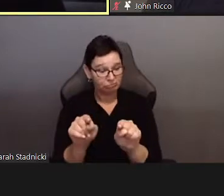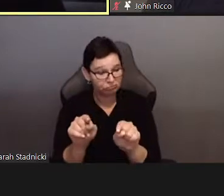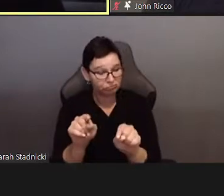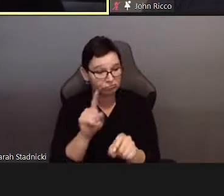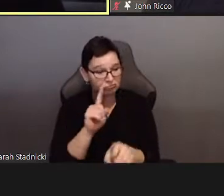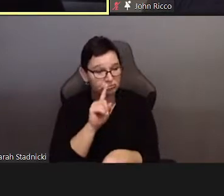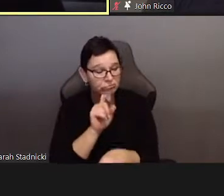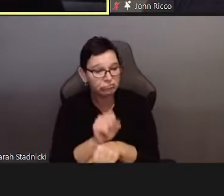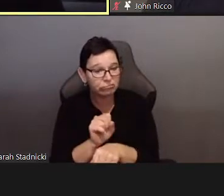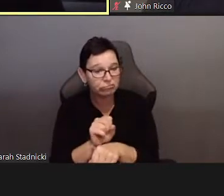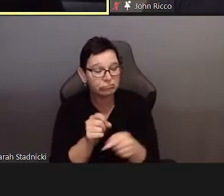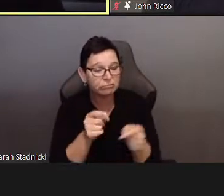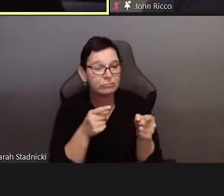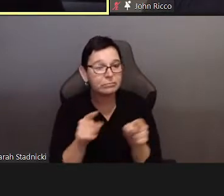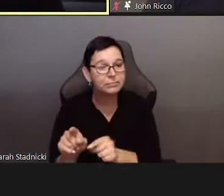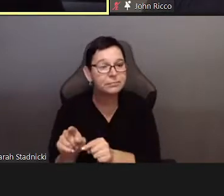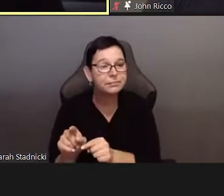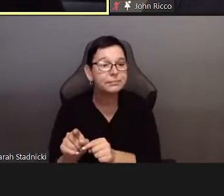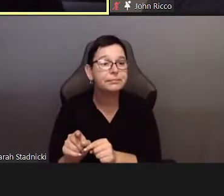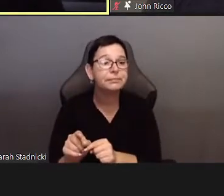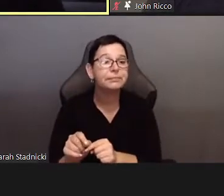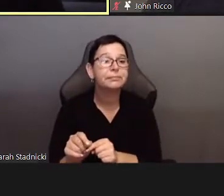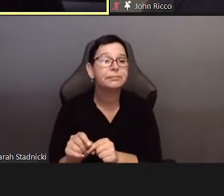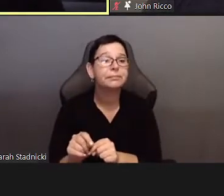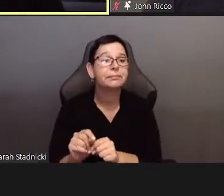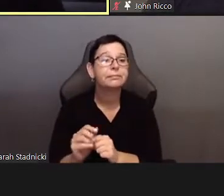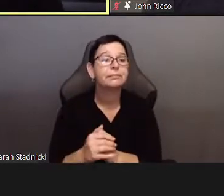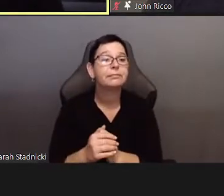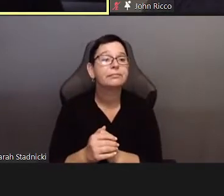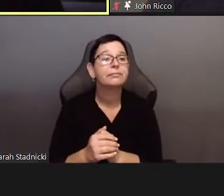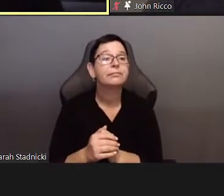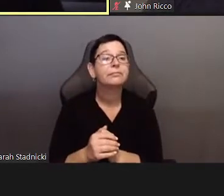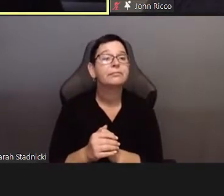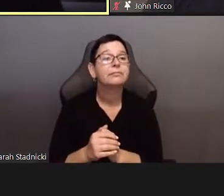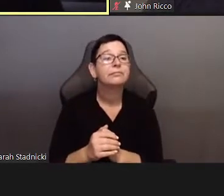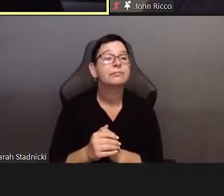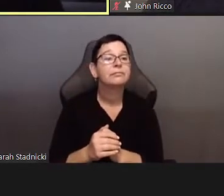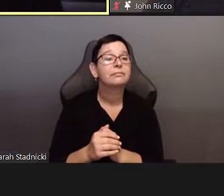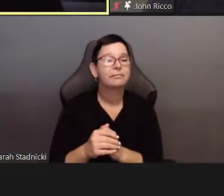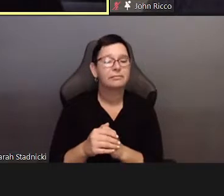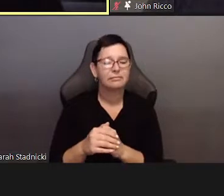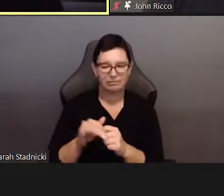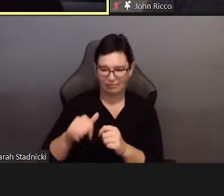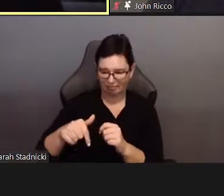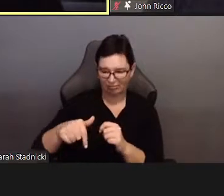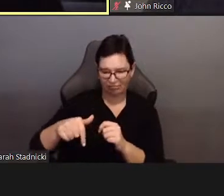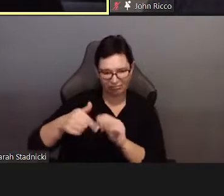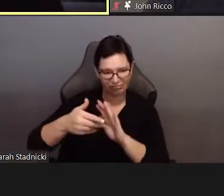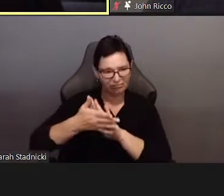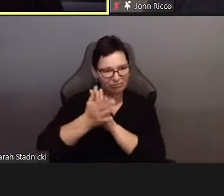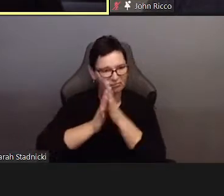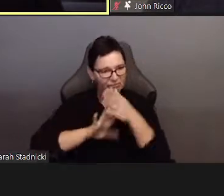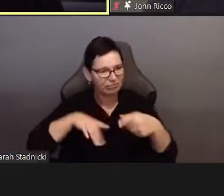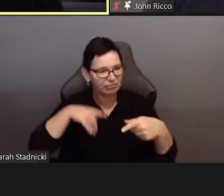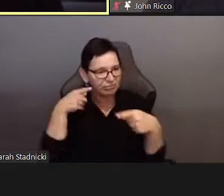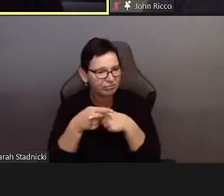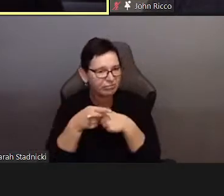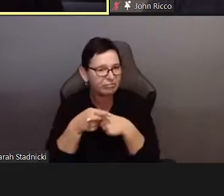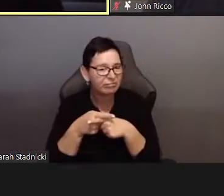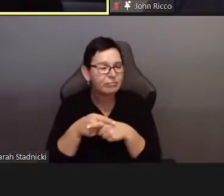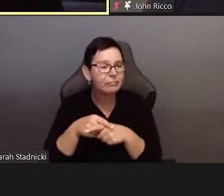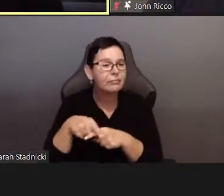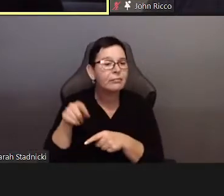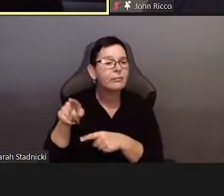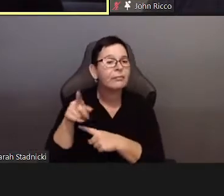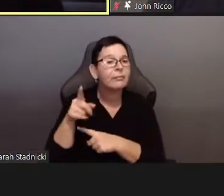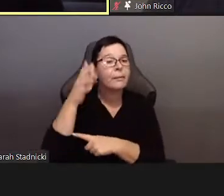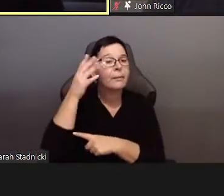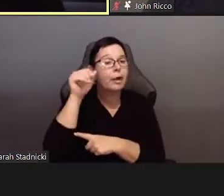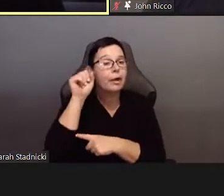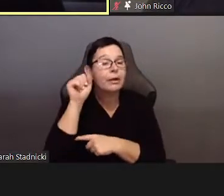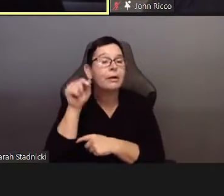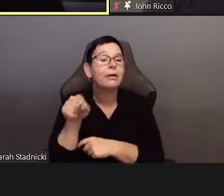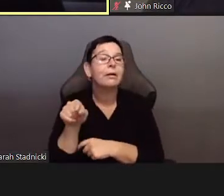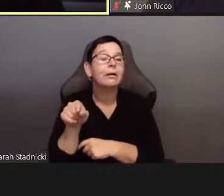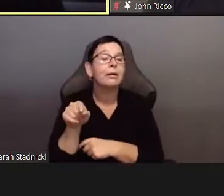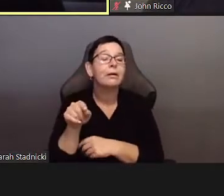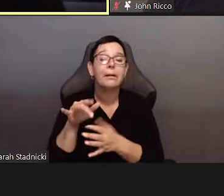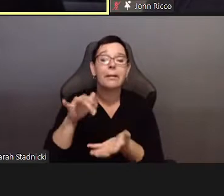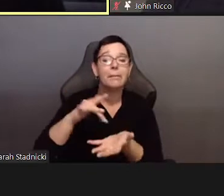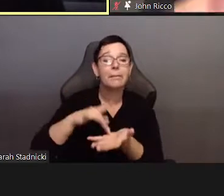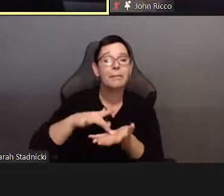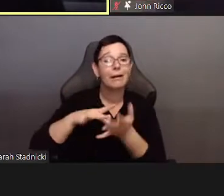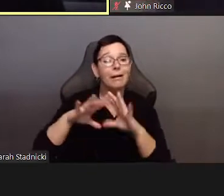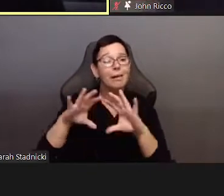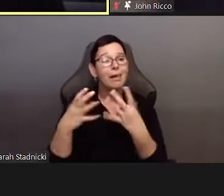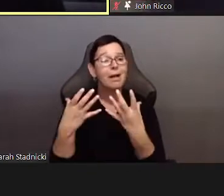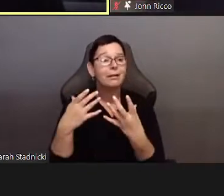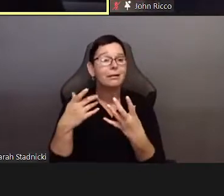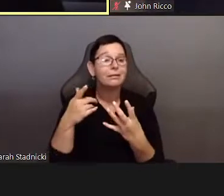and German and very much working class who could not access um, sex clubs due to financial reasons.